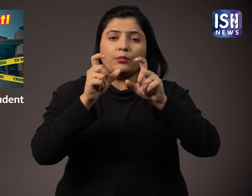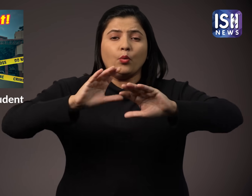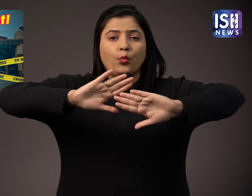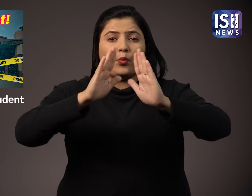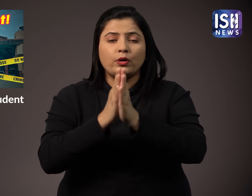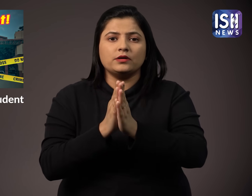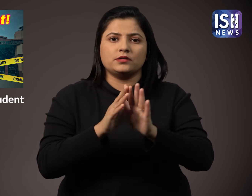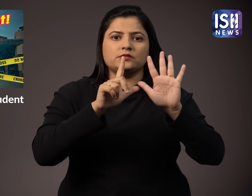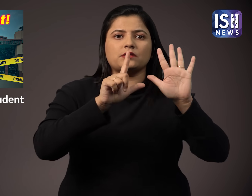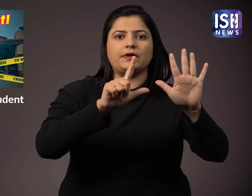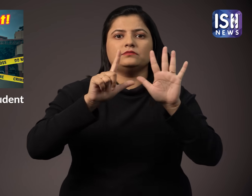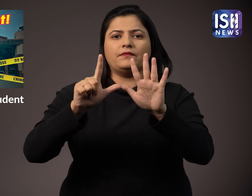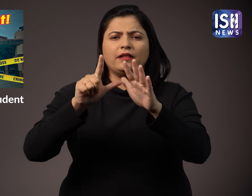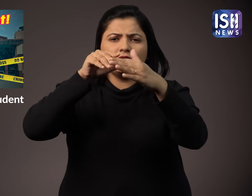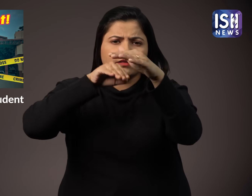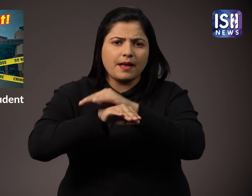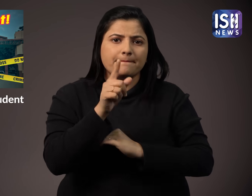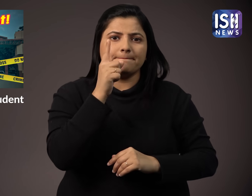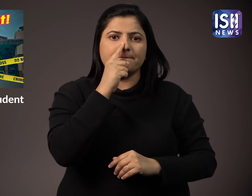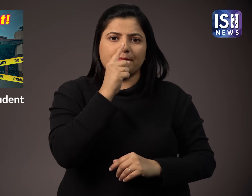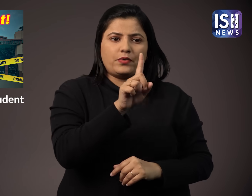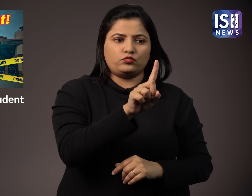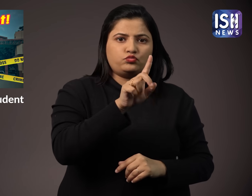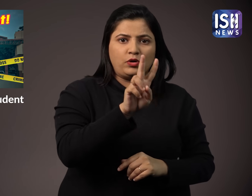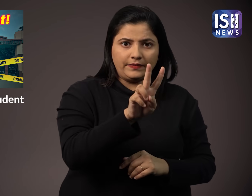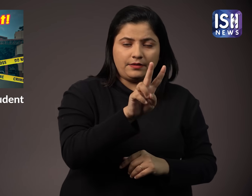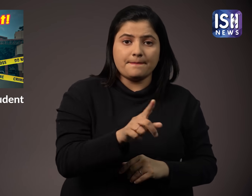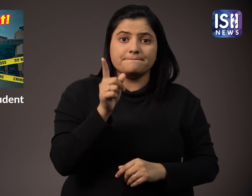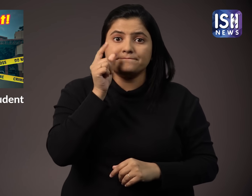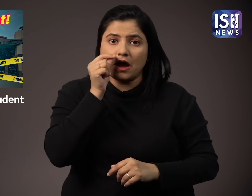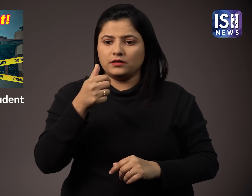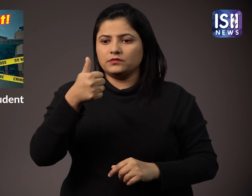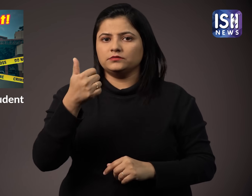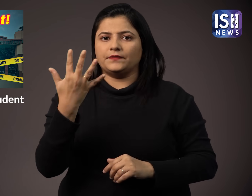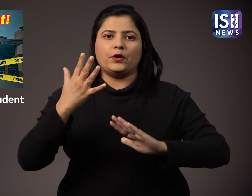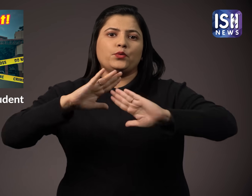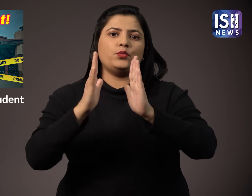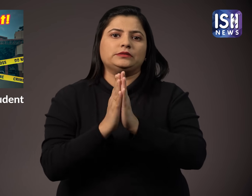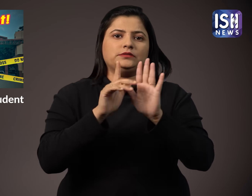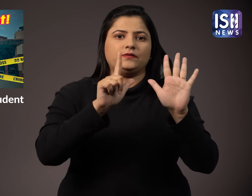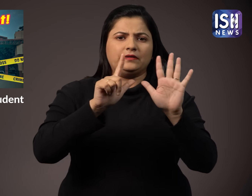There are a total of 77 PwDs, where 12 are women and 65 are men.